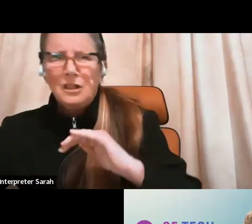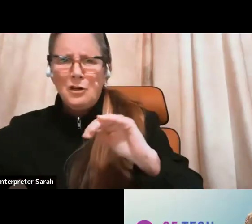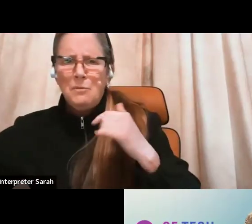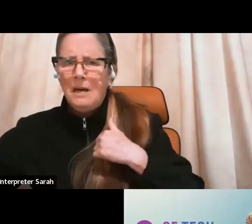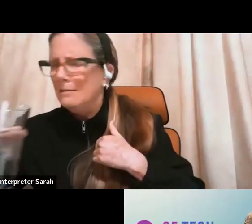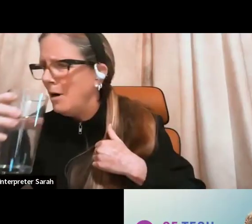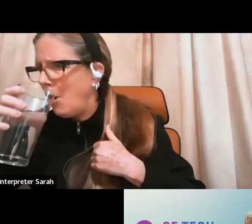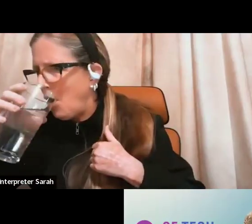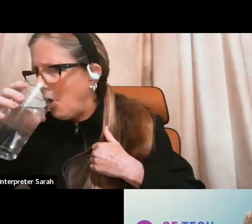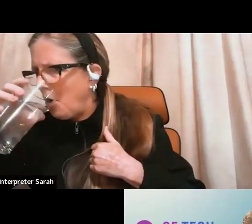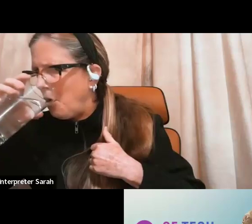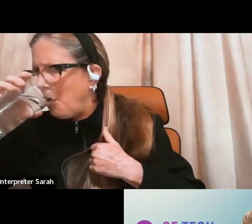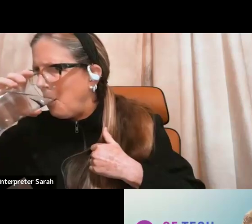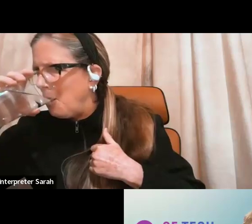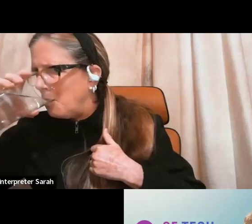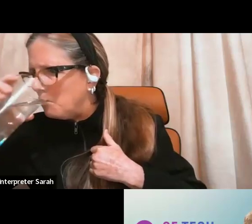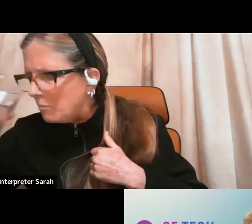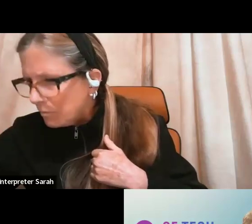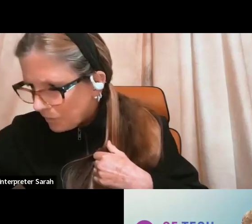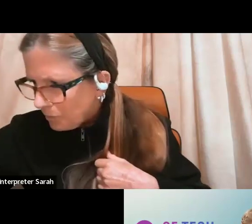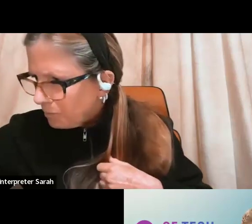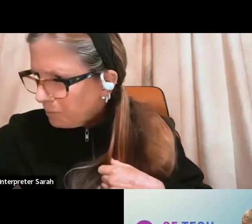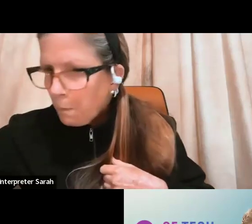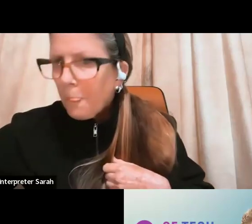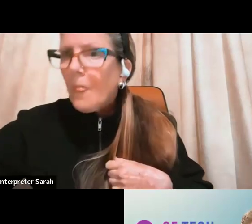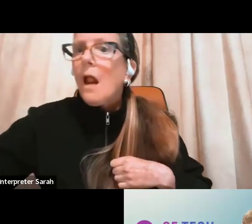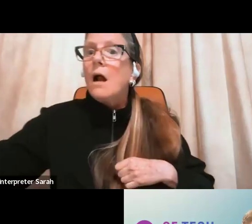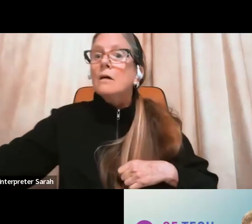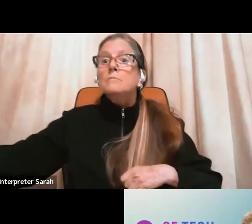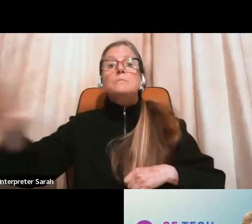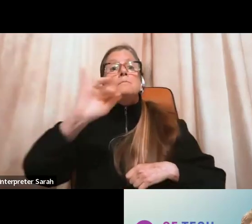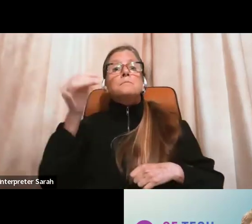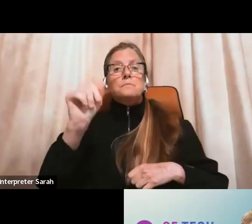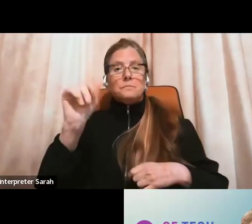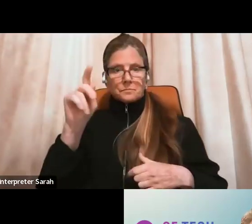to the work you're doing? Yeah. In about a… I'll say, just very quickly, just agree with